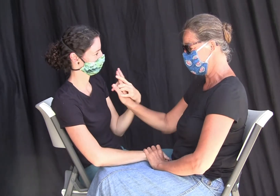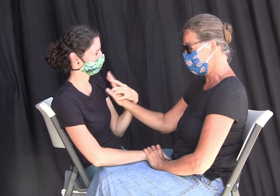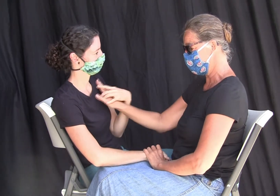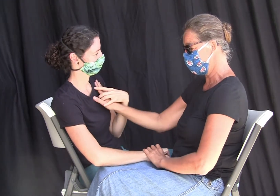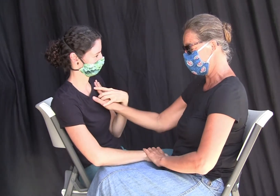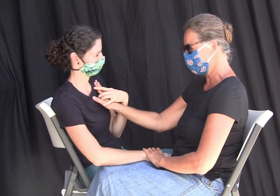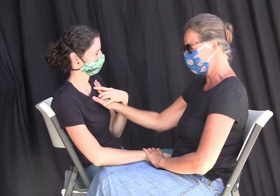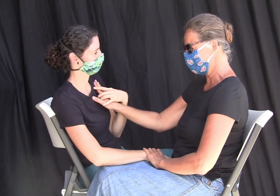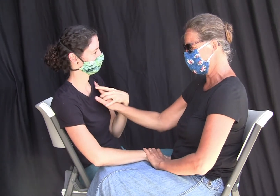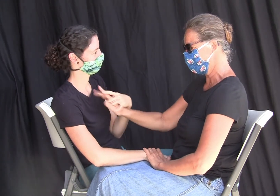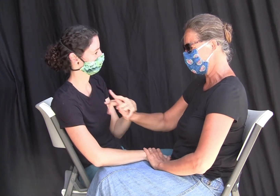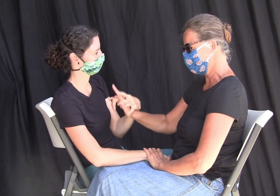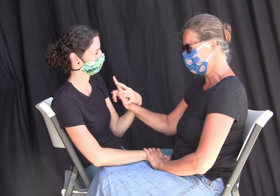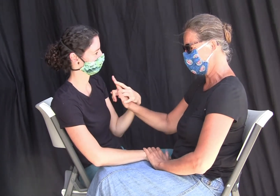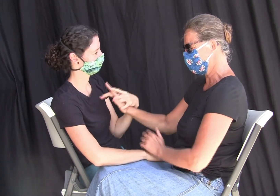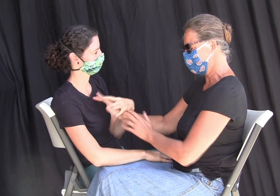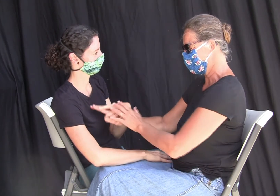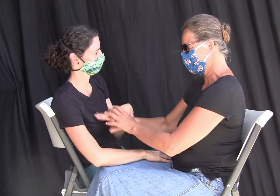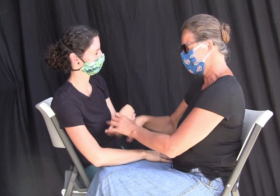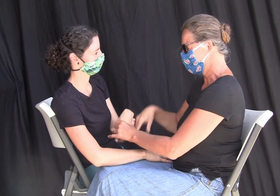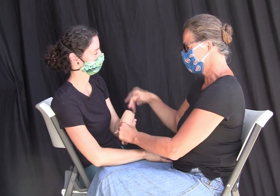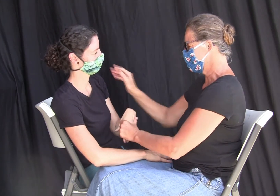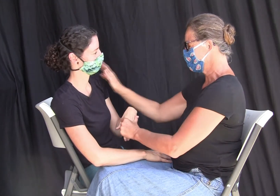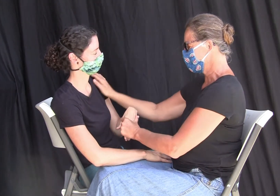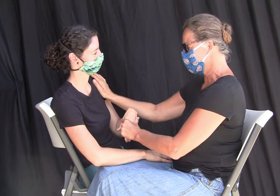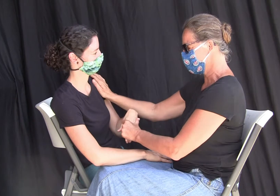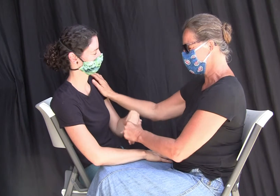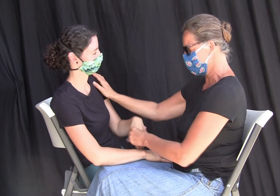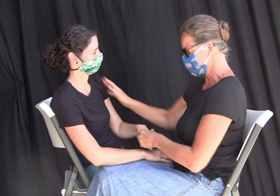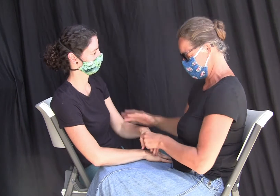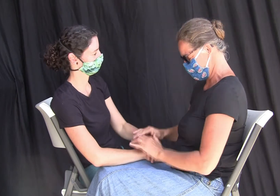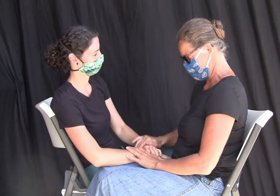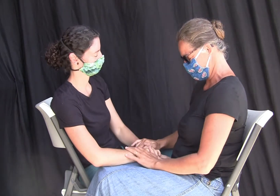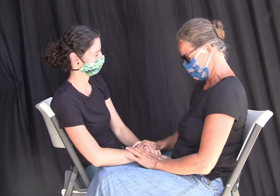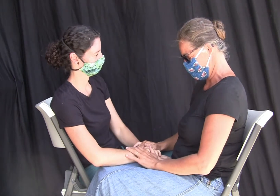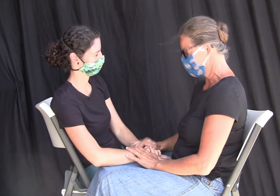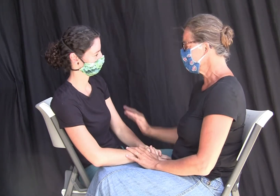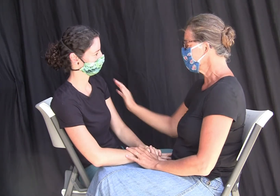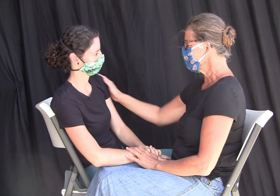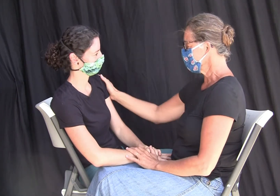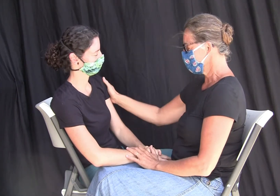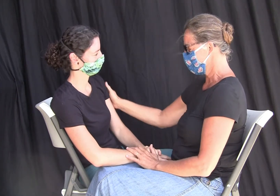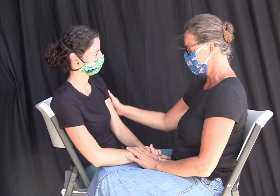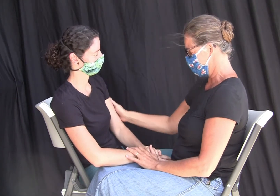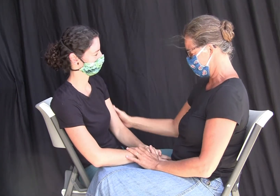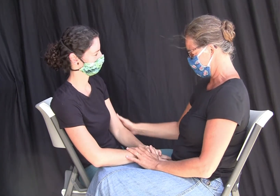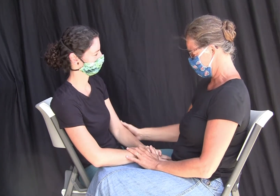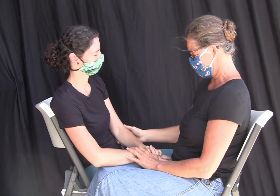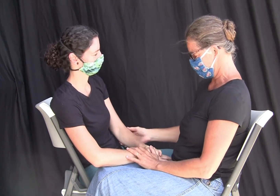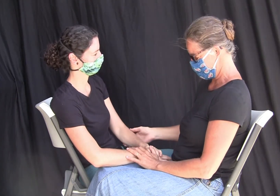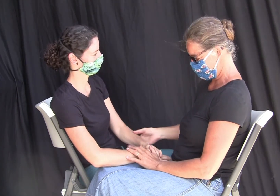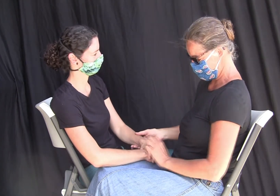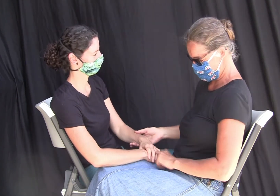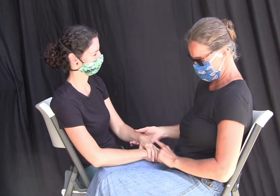In the example I'm showing you today, I'm initiating the conversation. Since I'm right-handed, I use my right hand